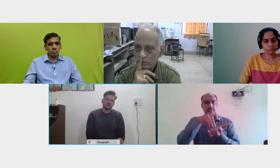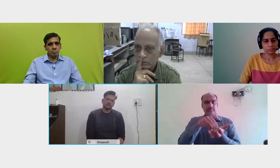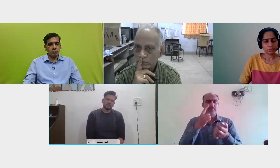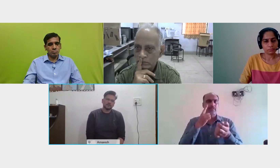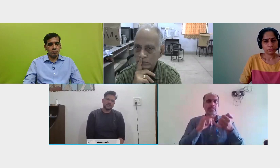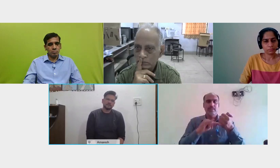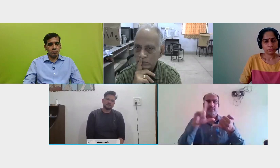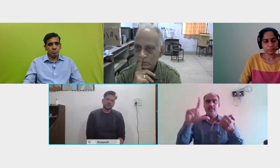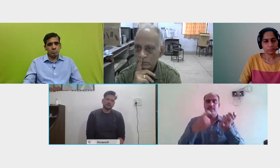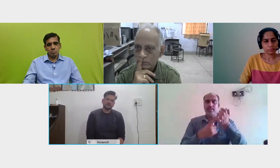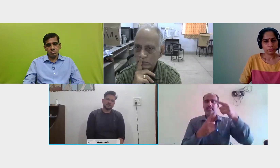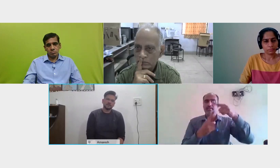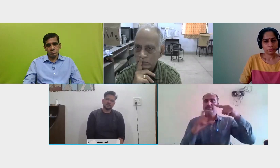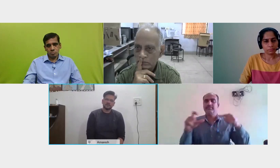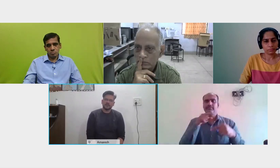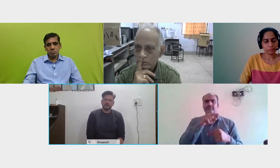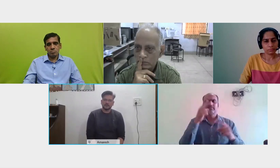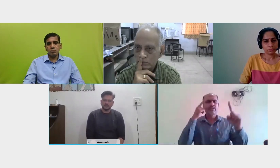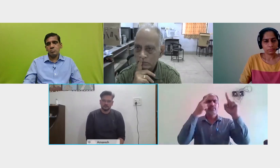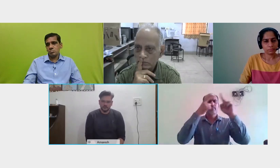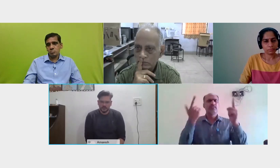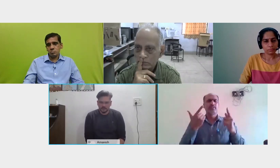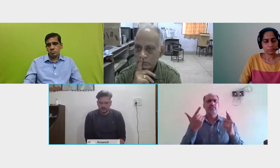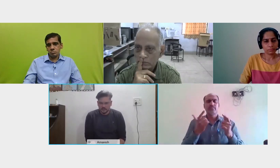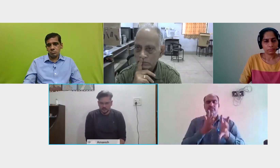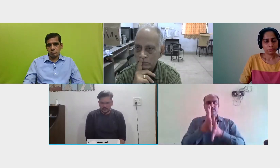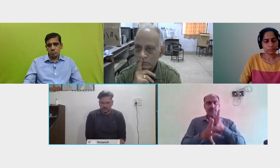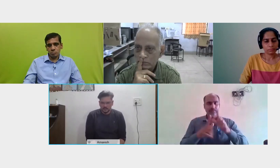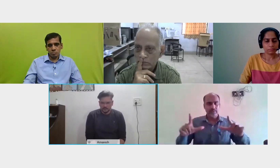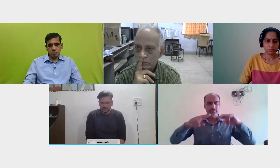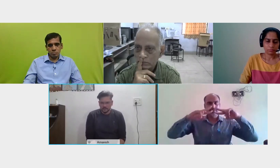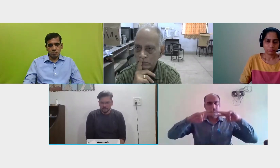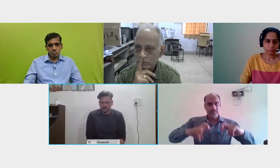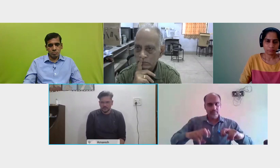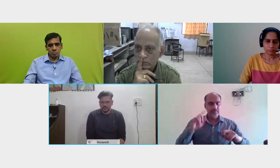Mission and the course started mostly people were you know like doing offering the courses